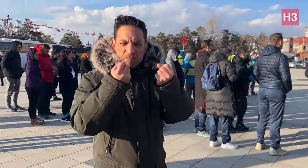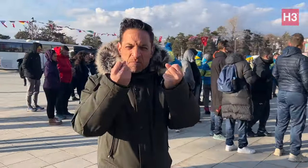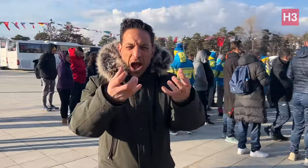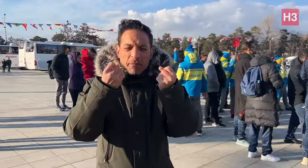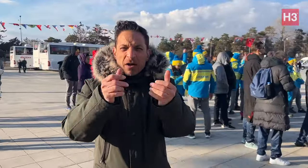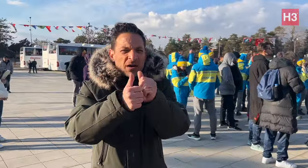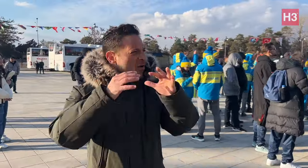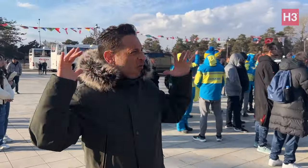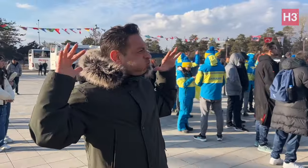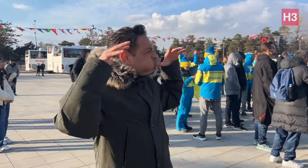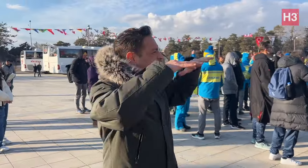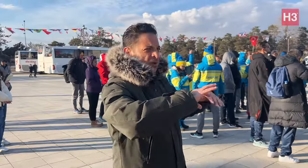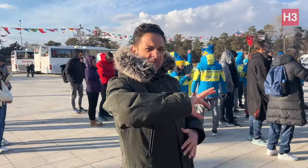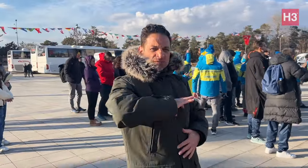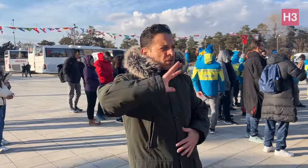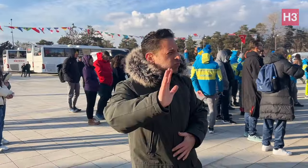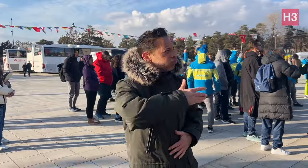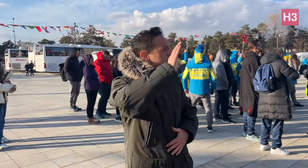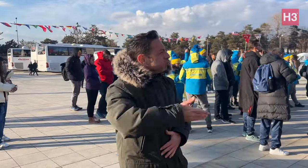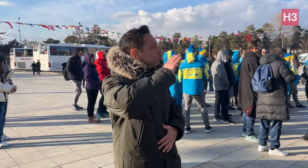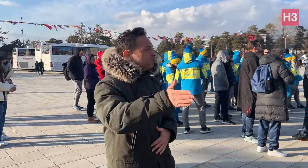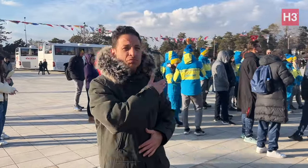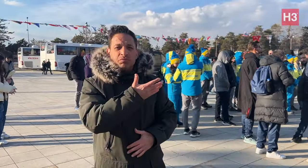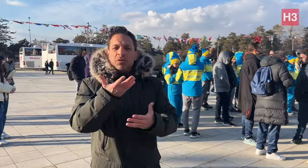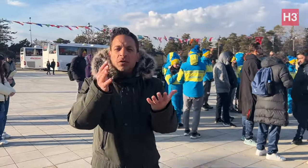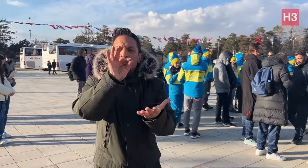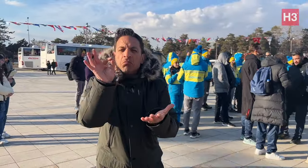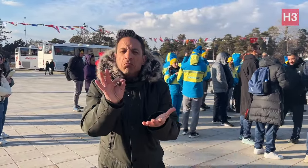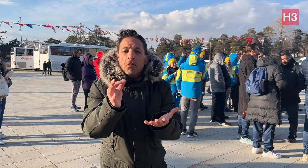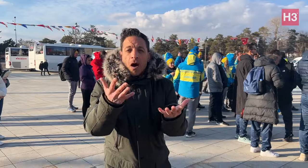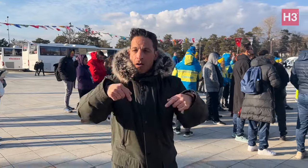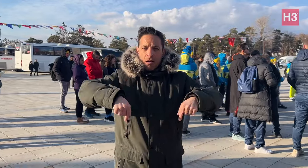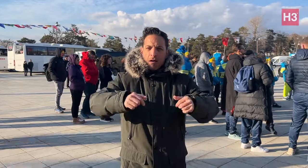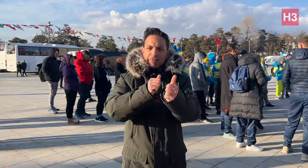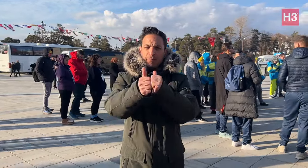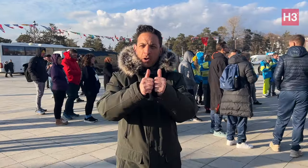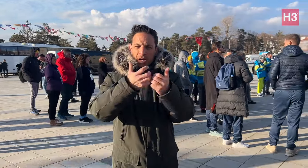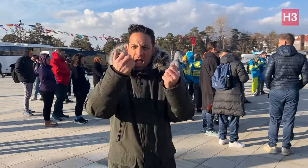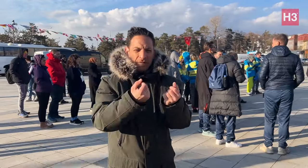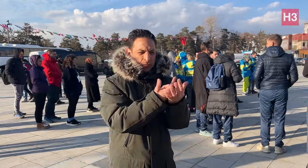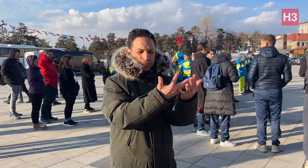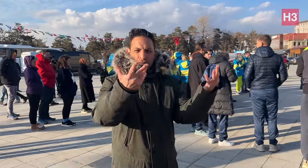[Memnos]: Today, there are many athletes here waiting to get their medals. It was a big day because there were four